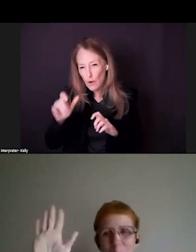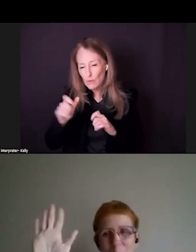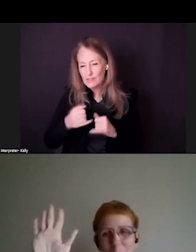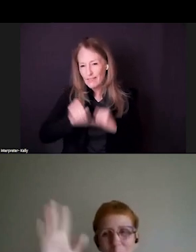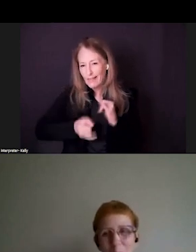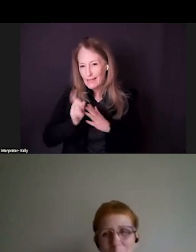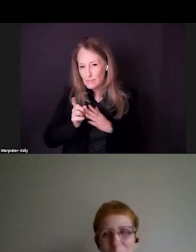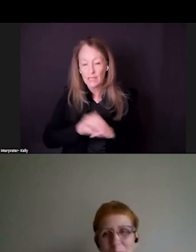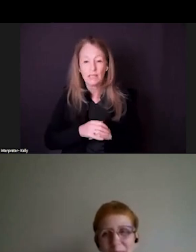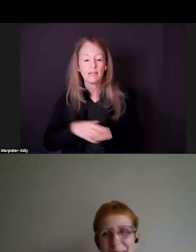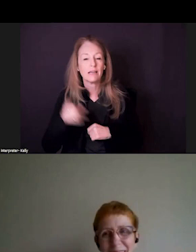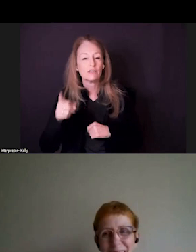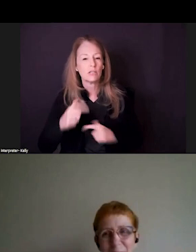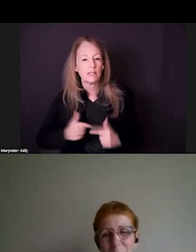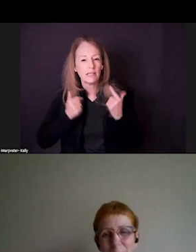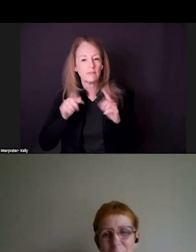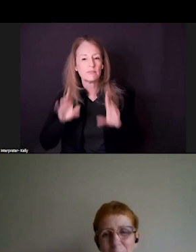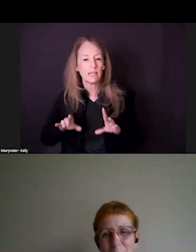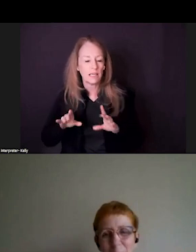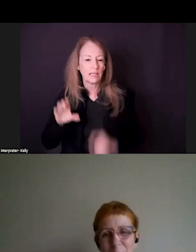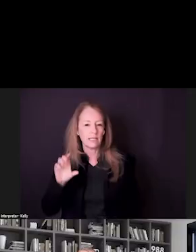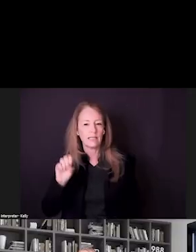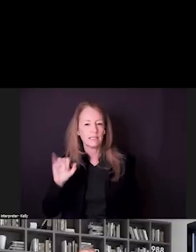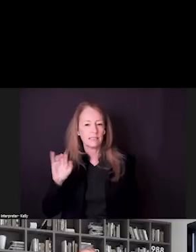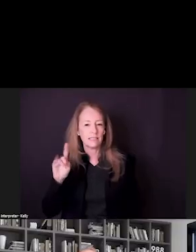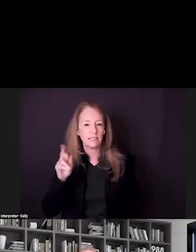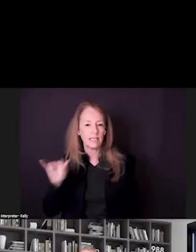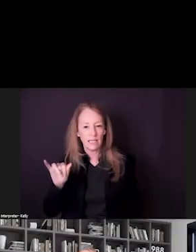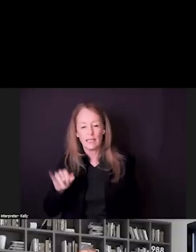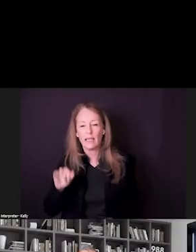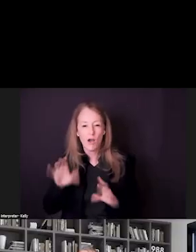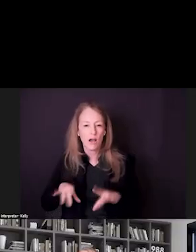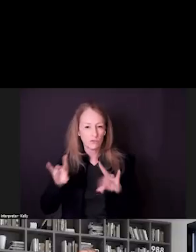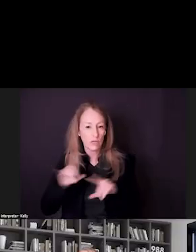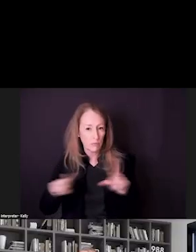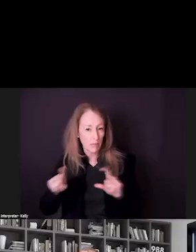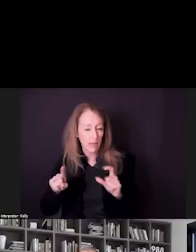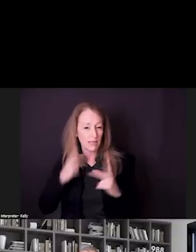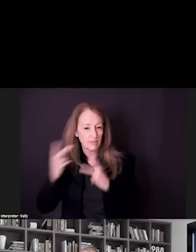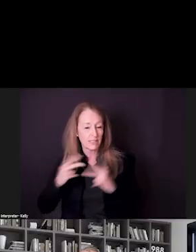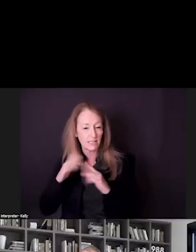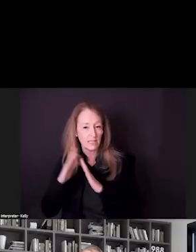LIVES IN SYDNEY AND VISITING NEW ZEALAND NOW. WE ALSO HAVE A